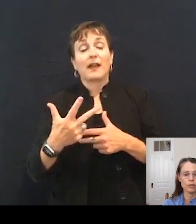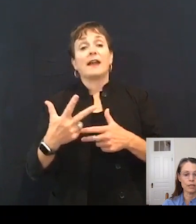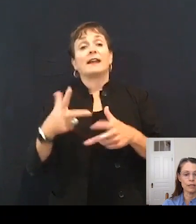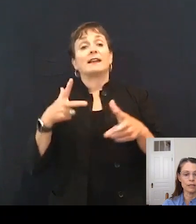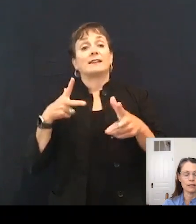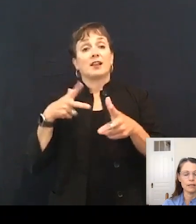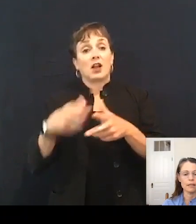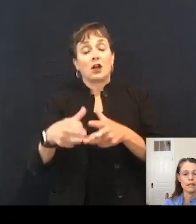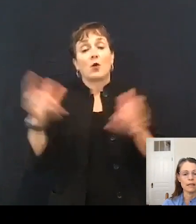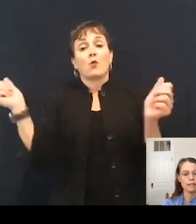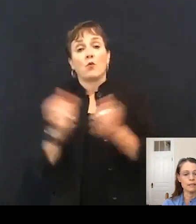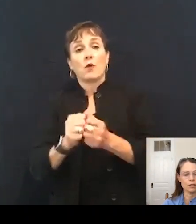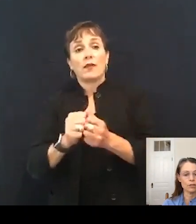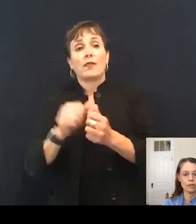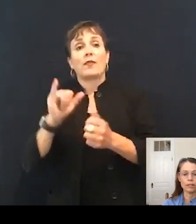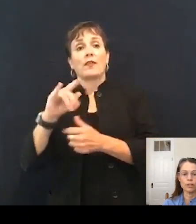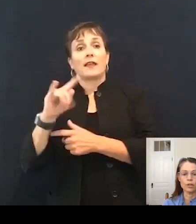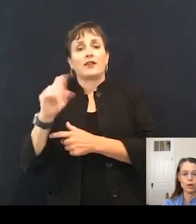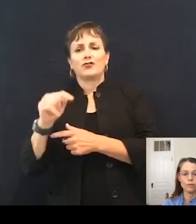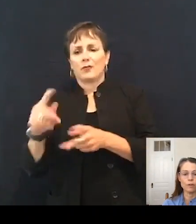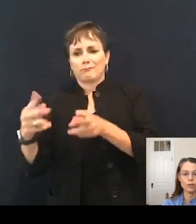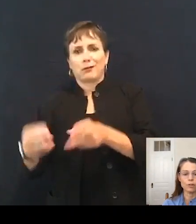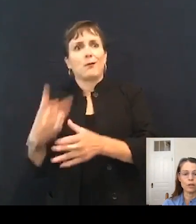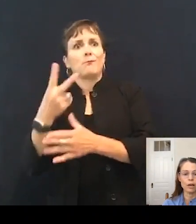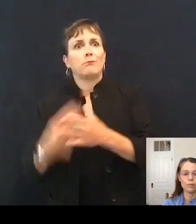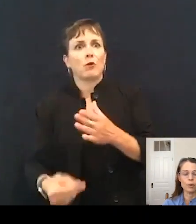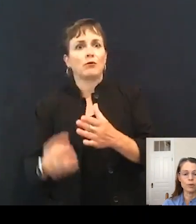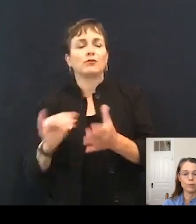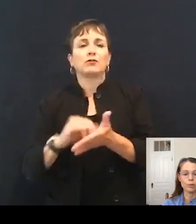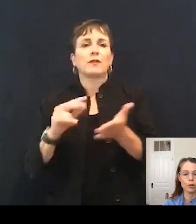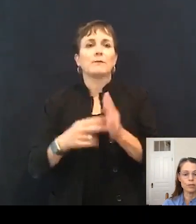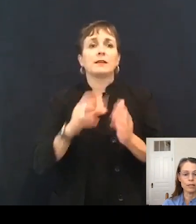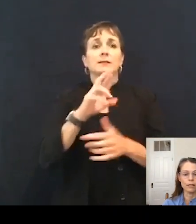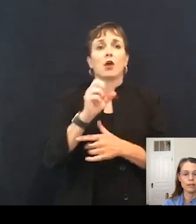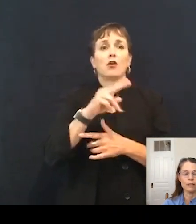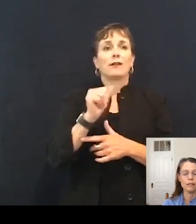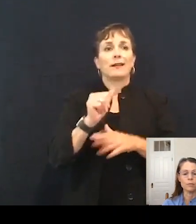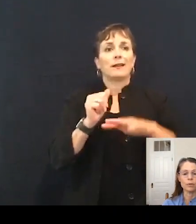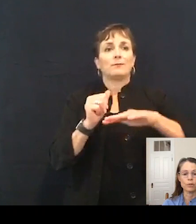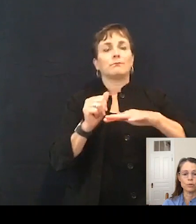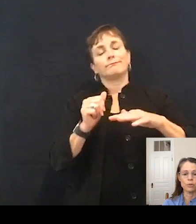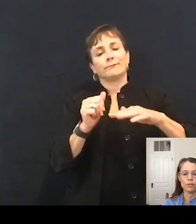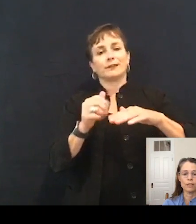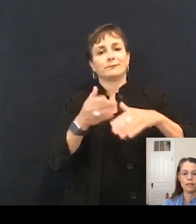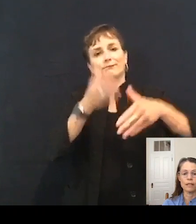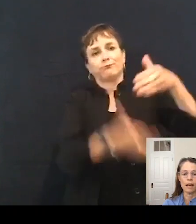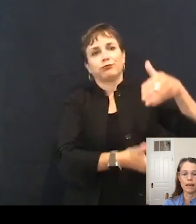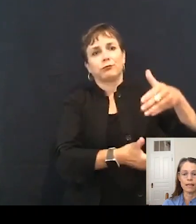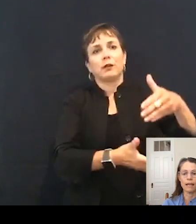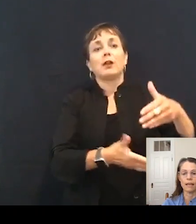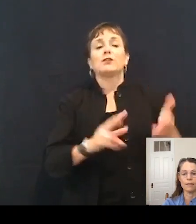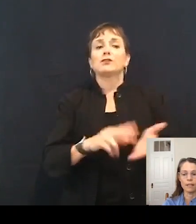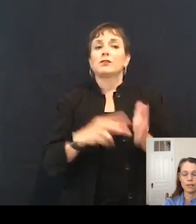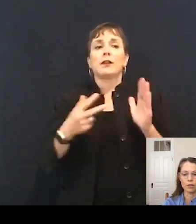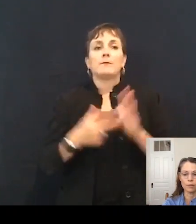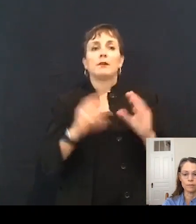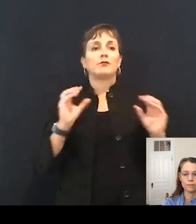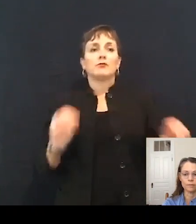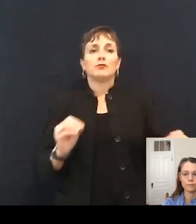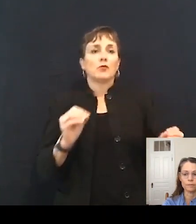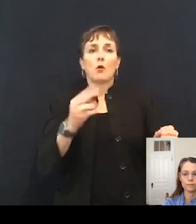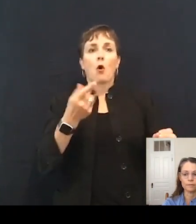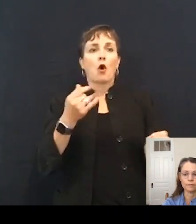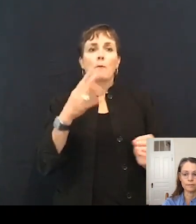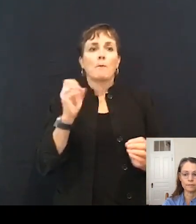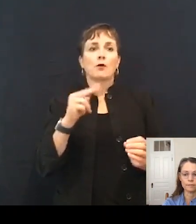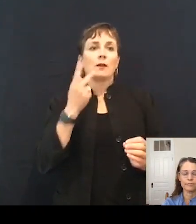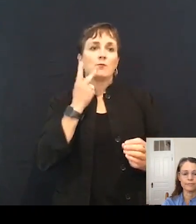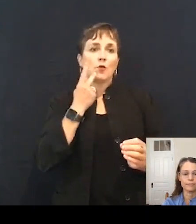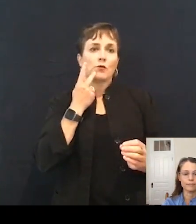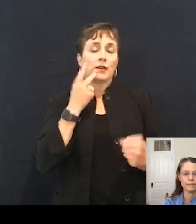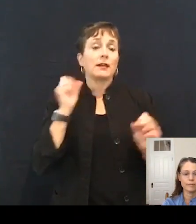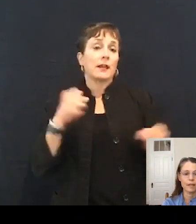essentially no functional hormone in protein produced in the eye and the ear.